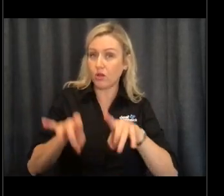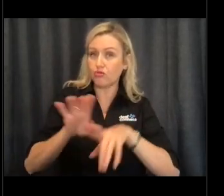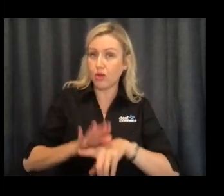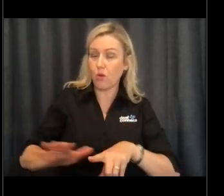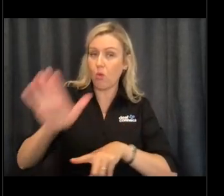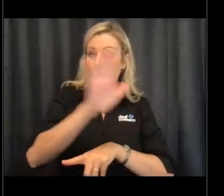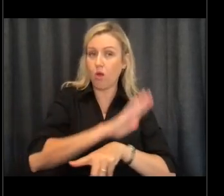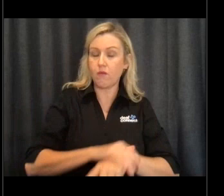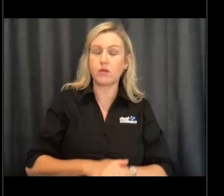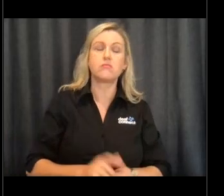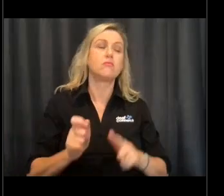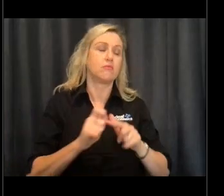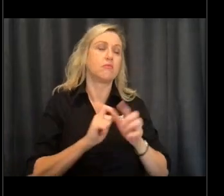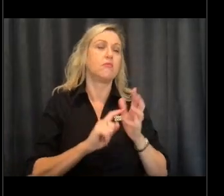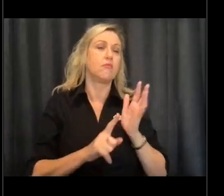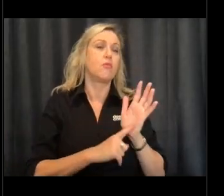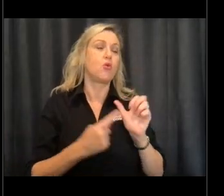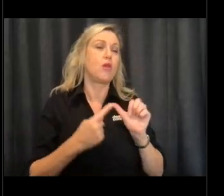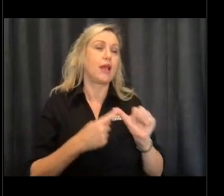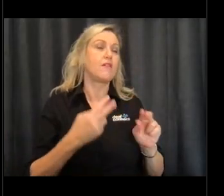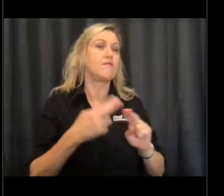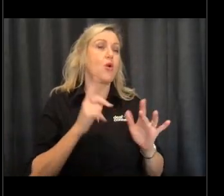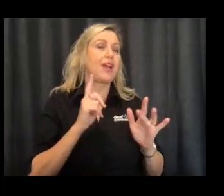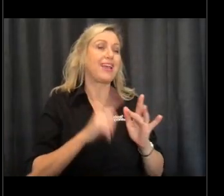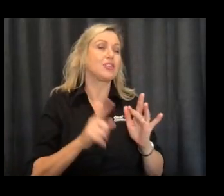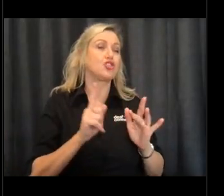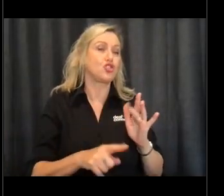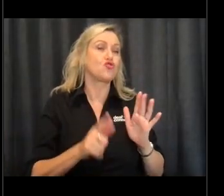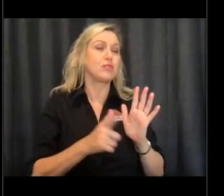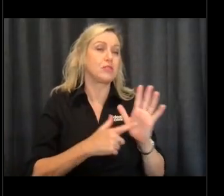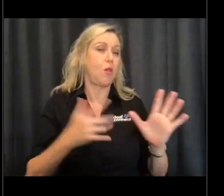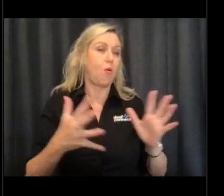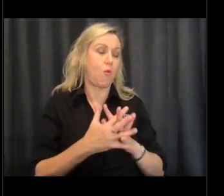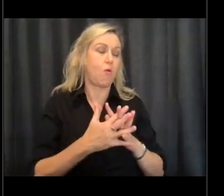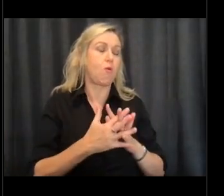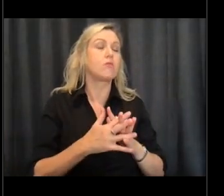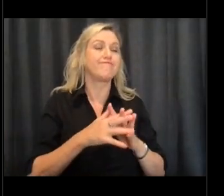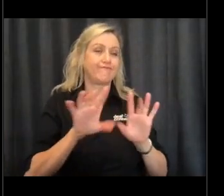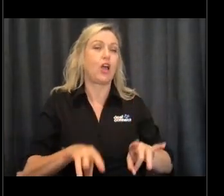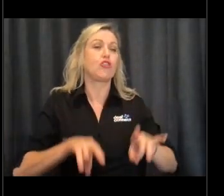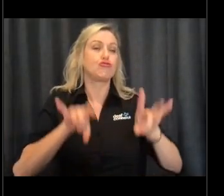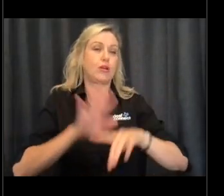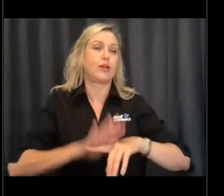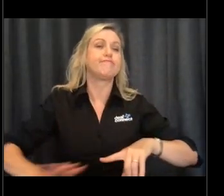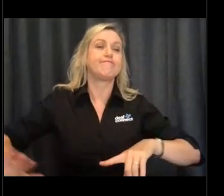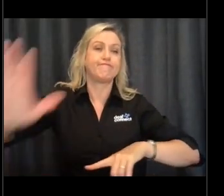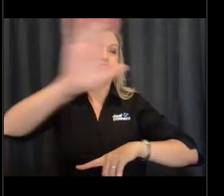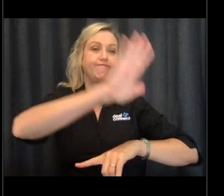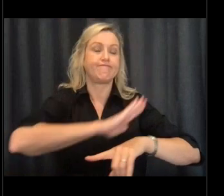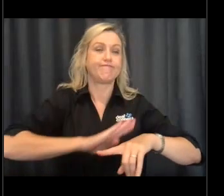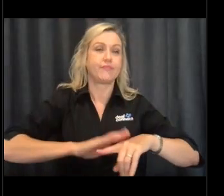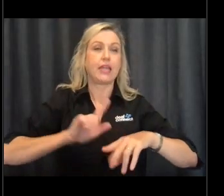Content around insurance law is national law. If there's anything that's specific to the State of Queensland we'll talk about that